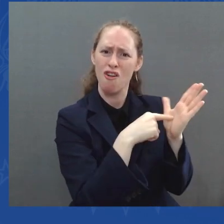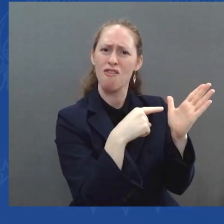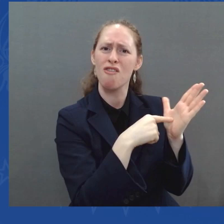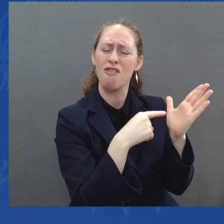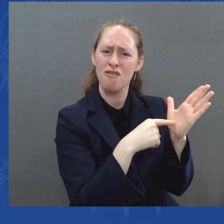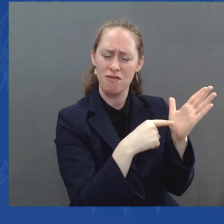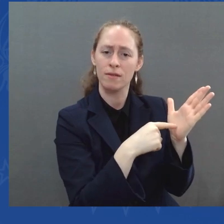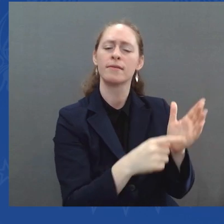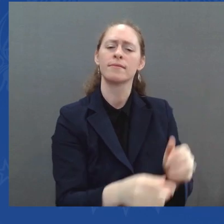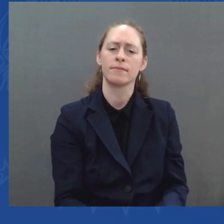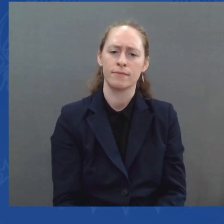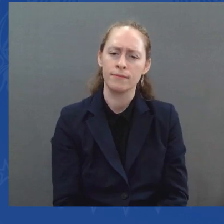with pharmaceutical companies.